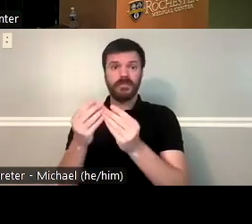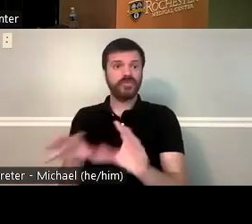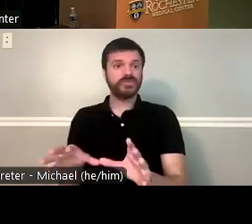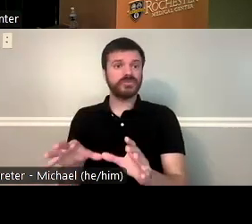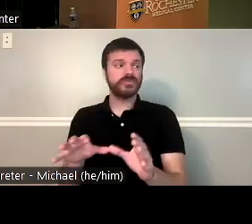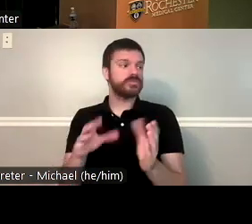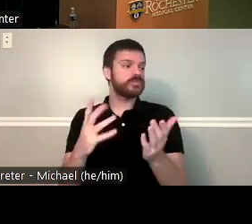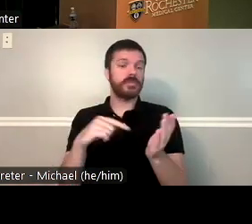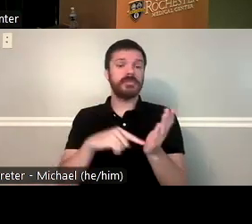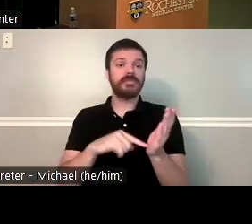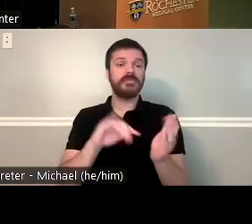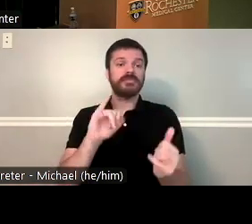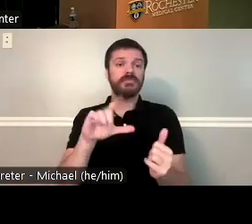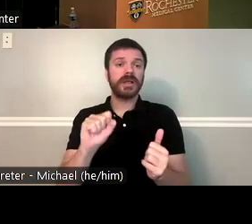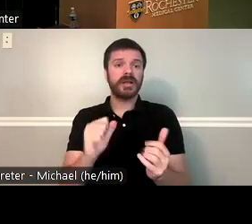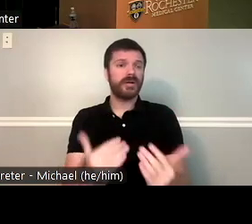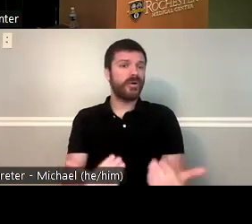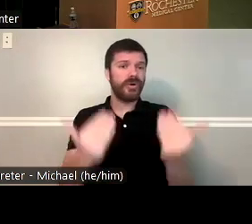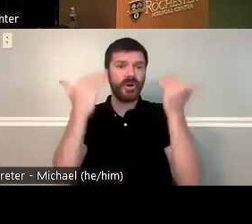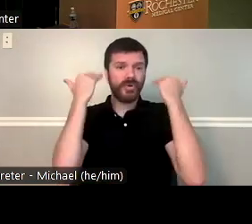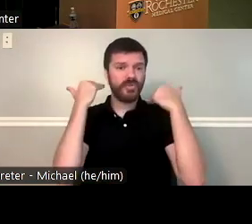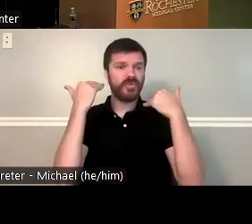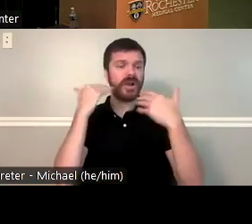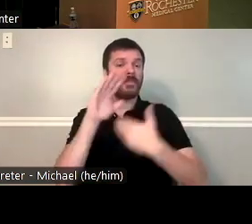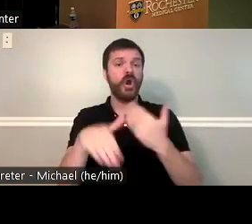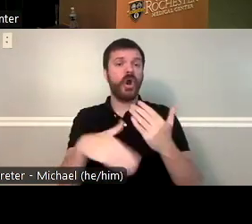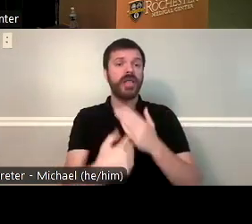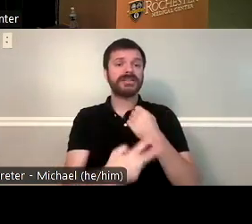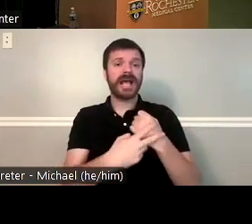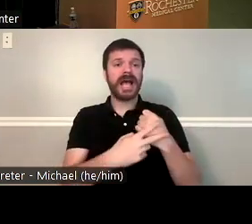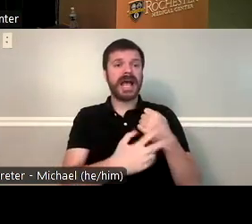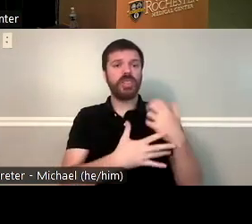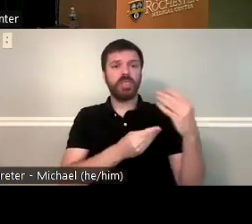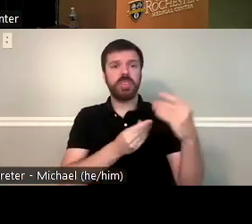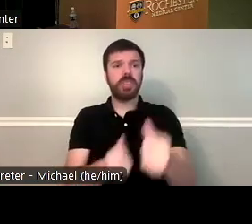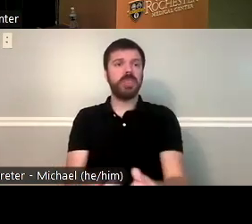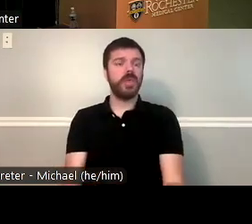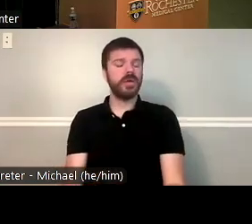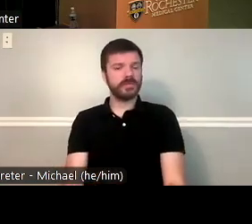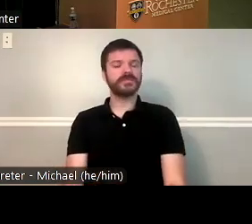that are just overwhelming and take all the savings um and so there are things that that